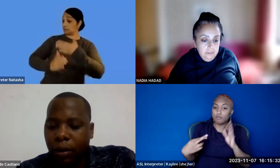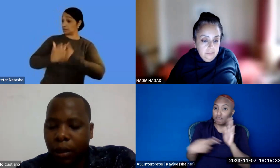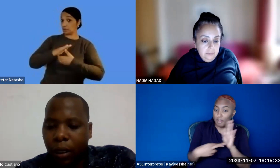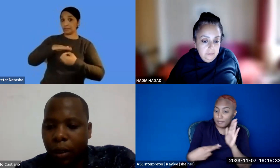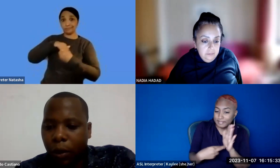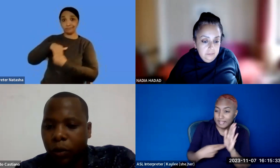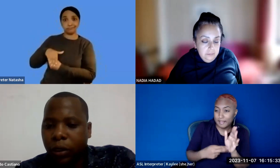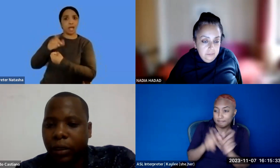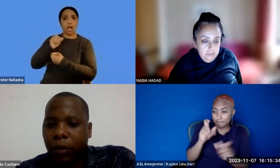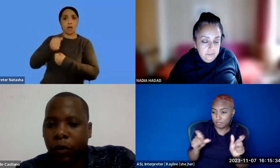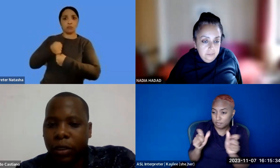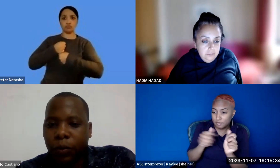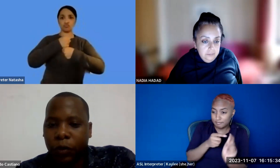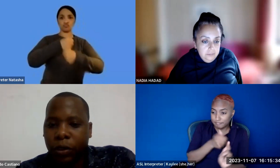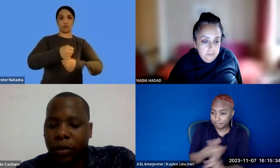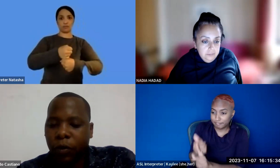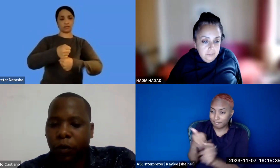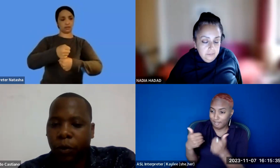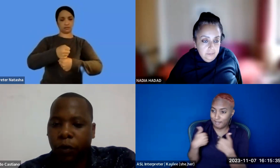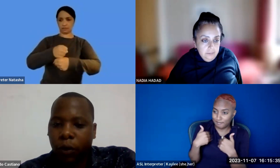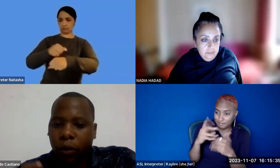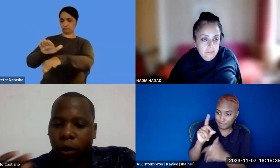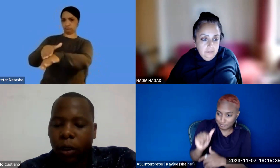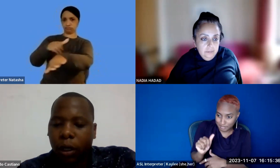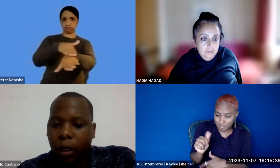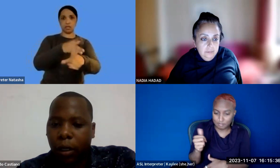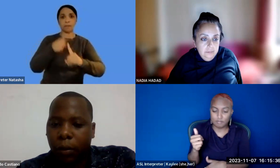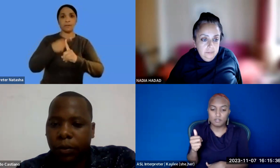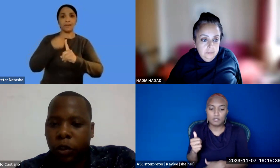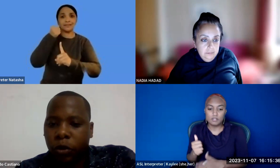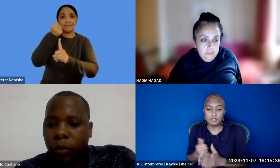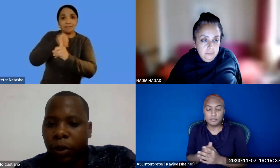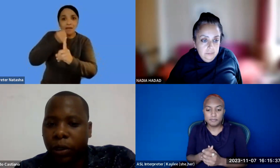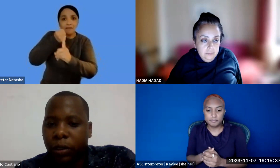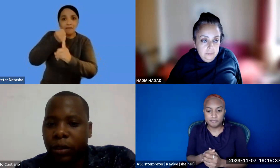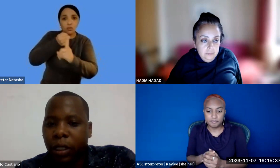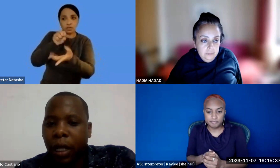and conduct advocacy processes before duty-bearers.